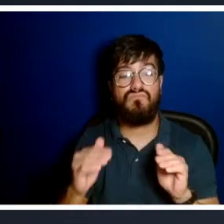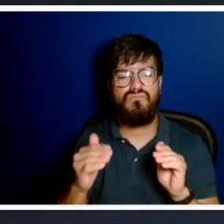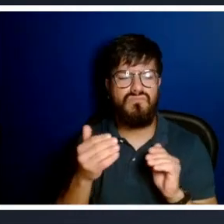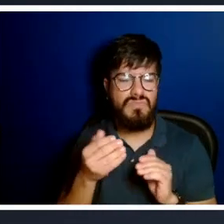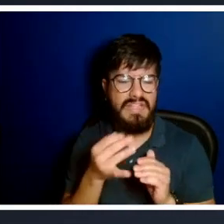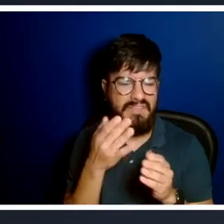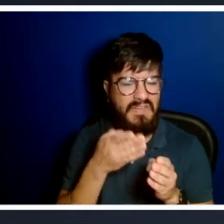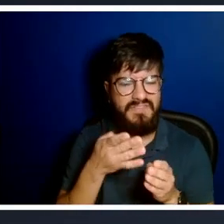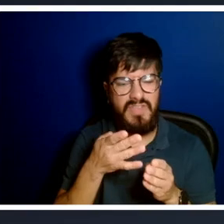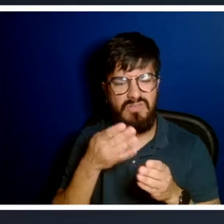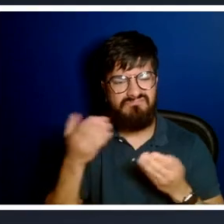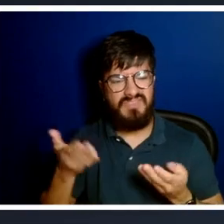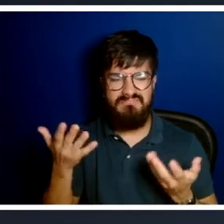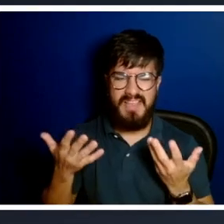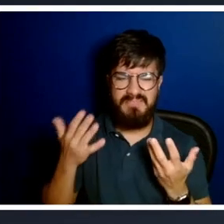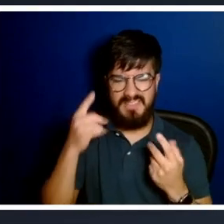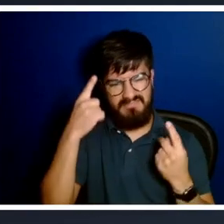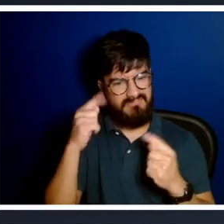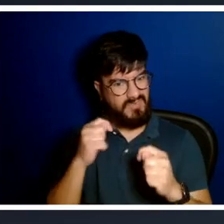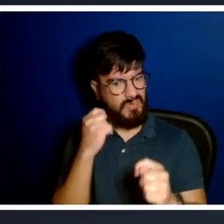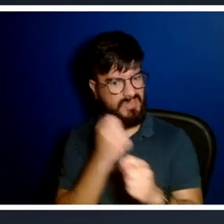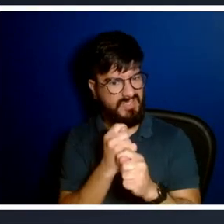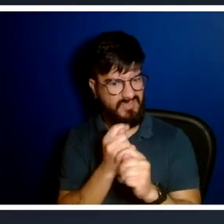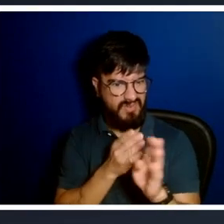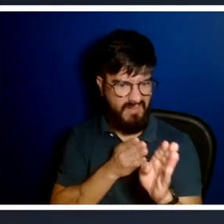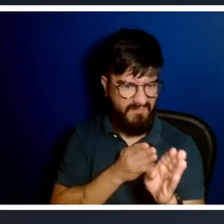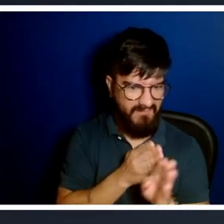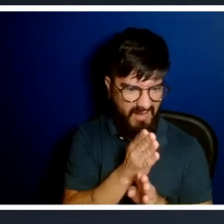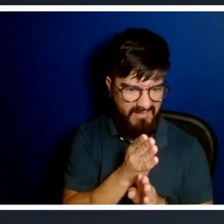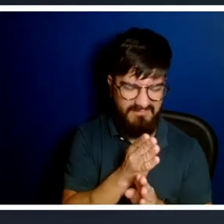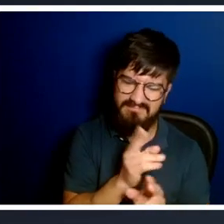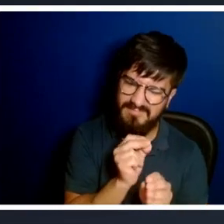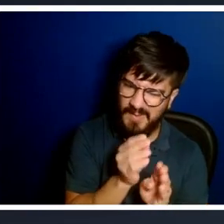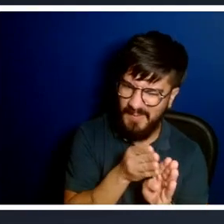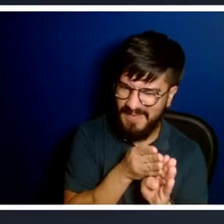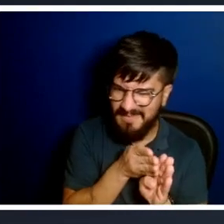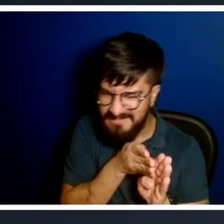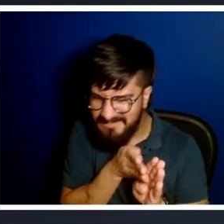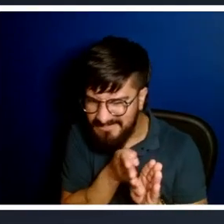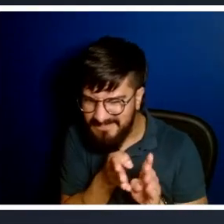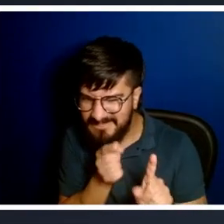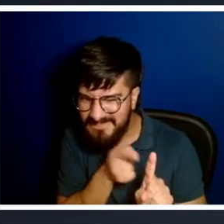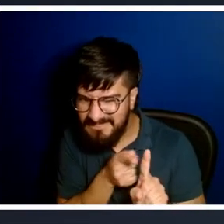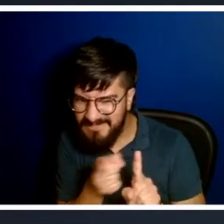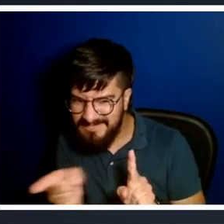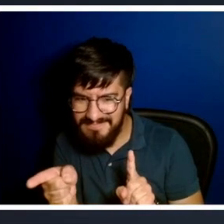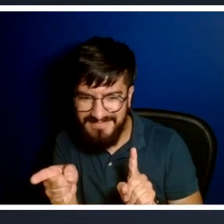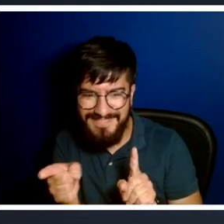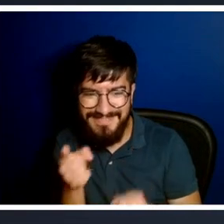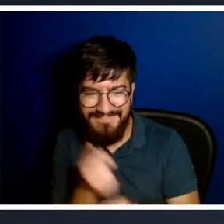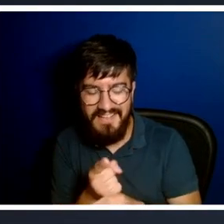might traditionally think of as STEM education. So, the students worked with part of a community